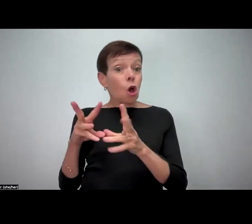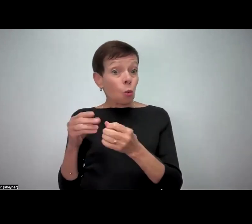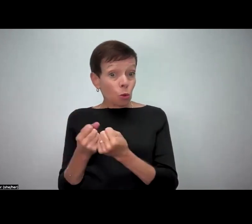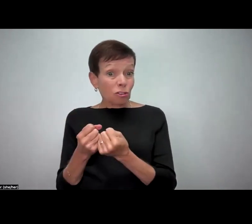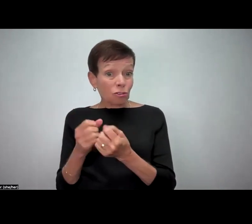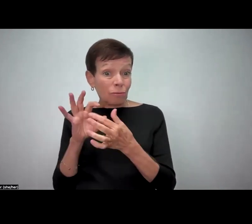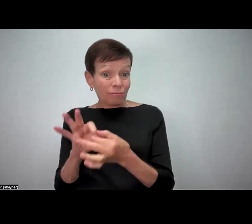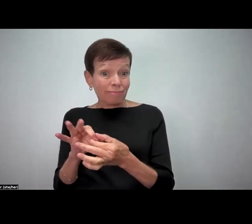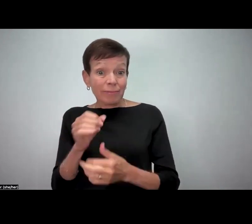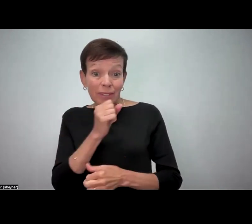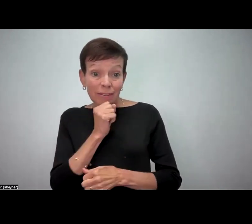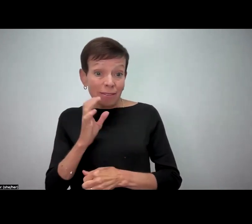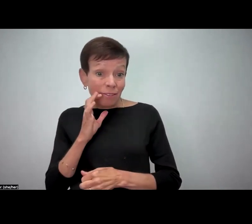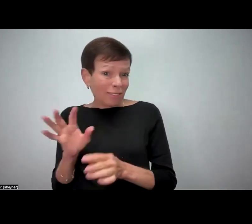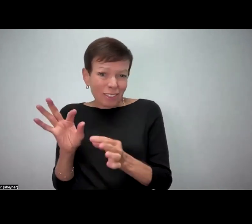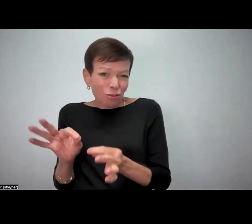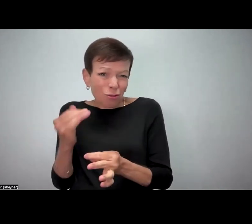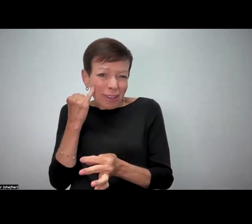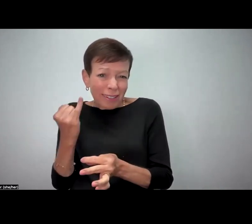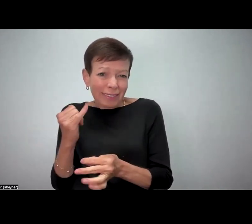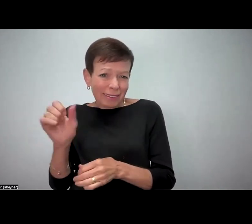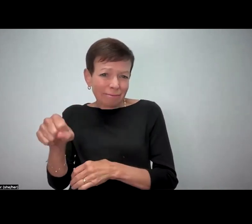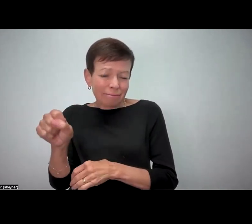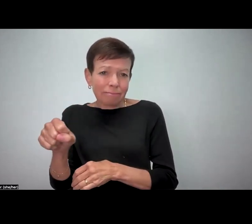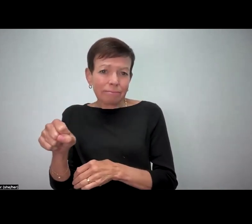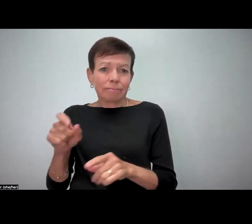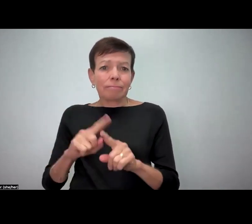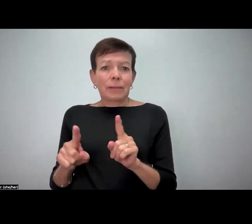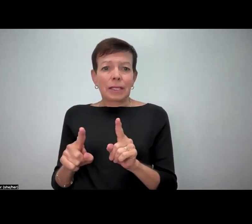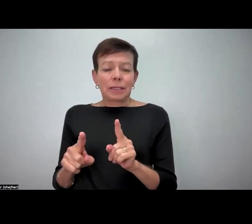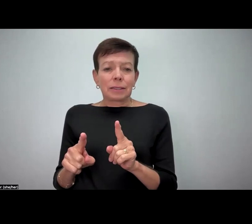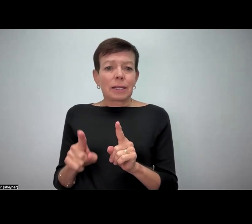we'd love to see stuff like that. We just want to know that it is accessible to everyone as